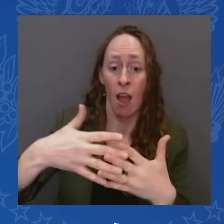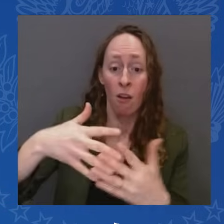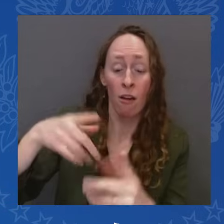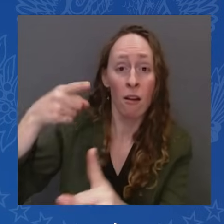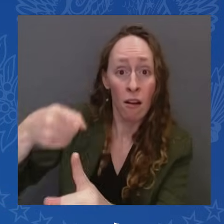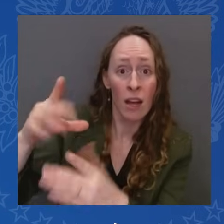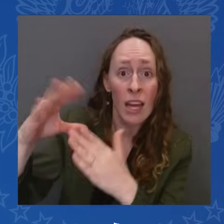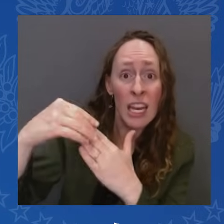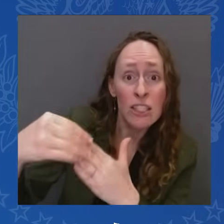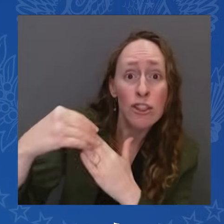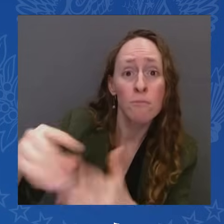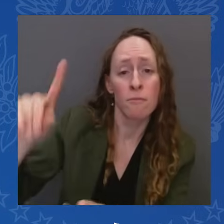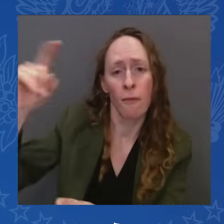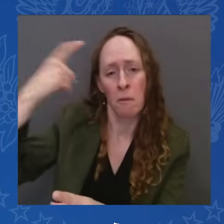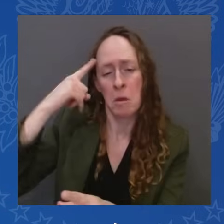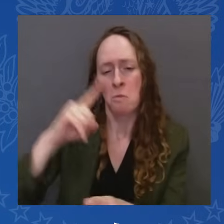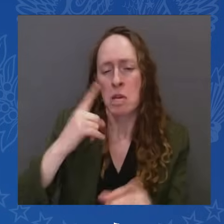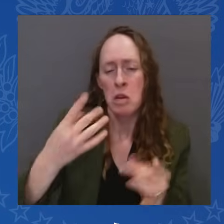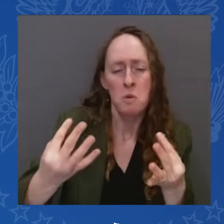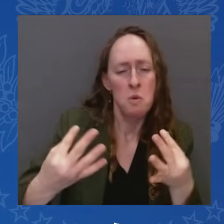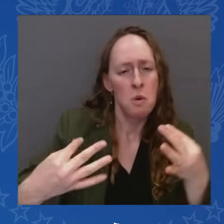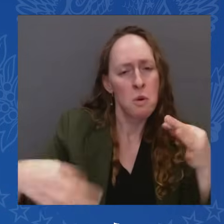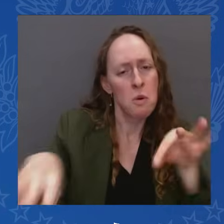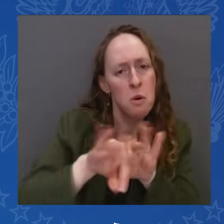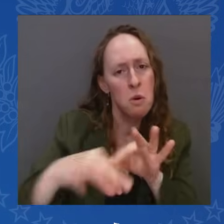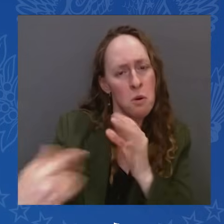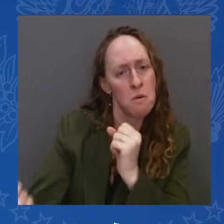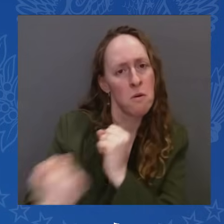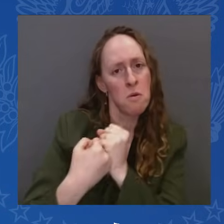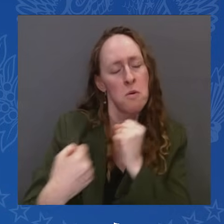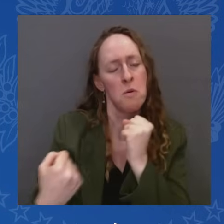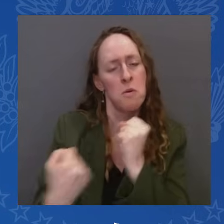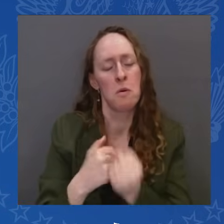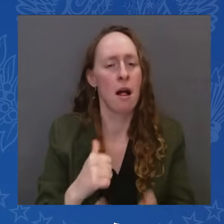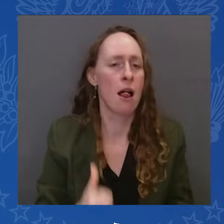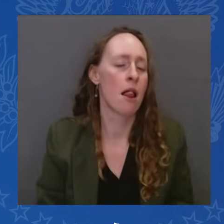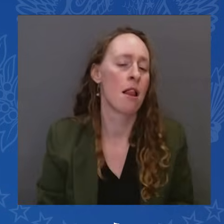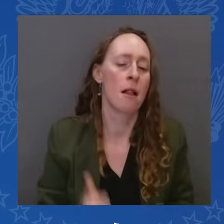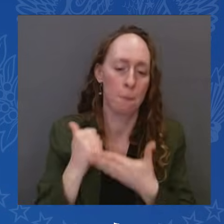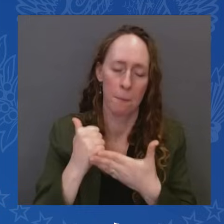And today we discussed Putin's further isolation